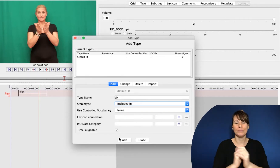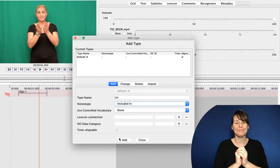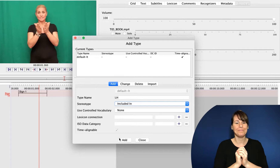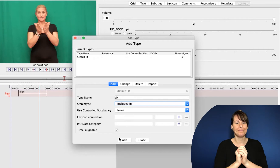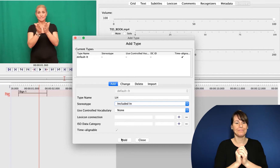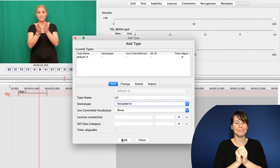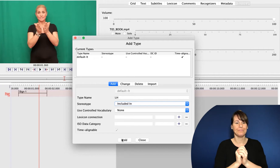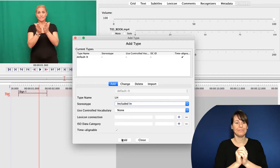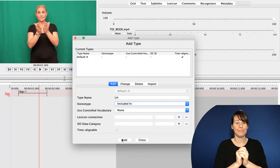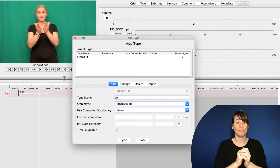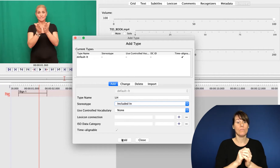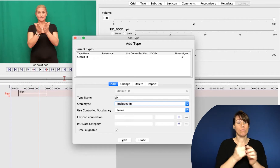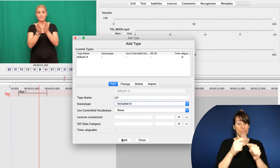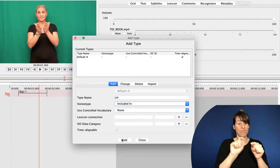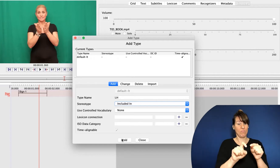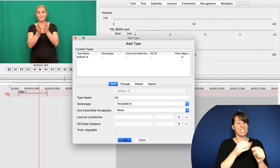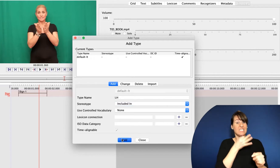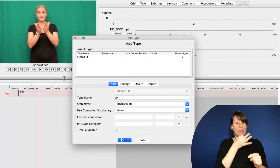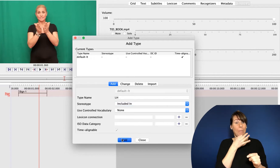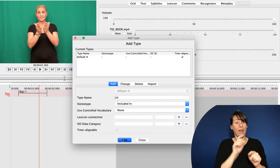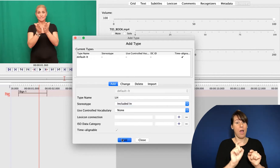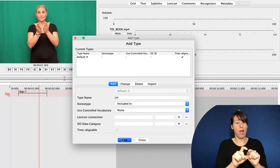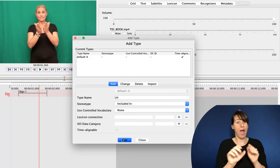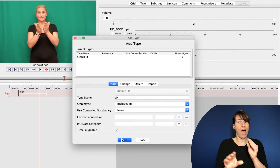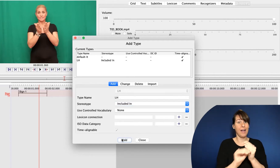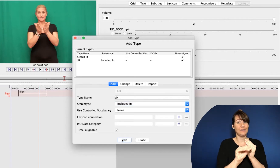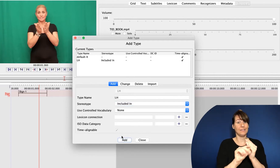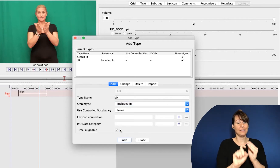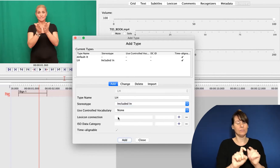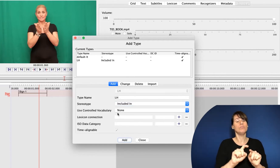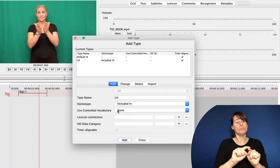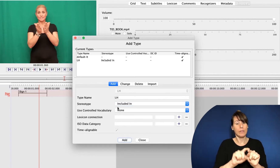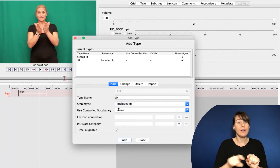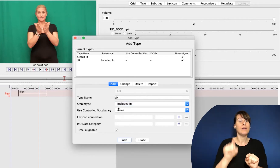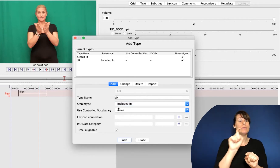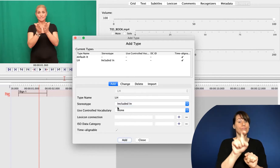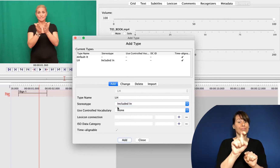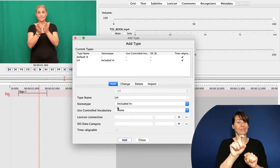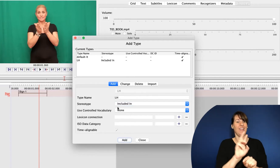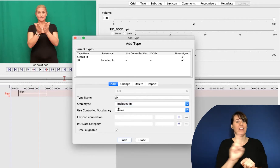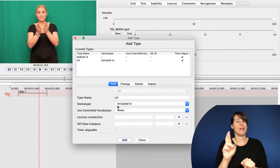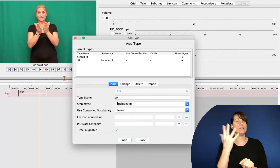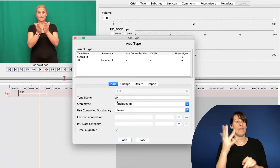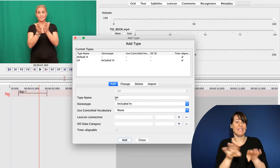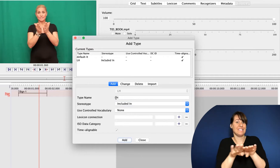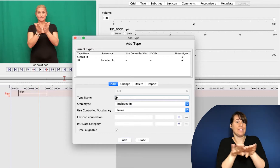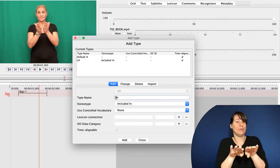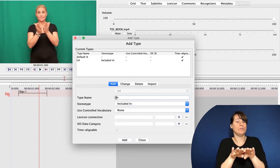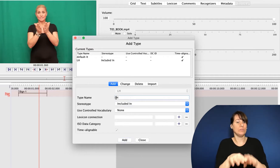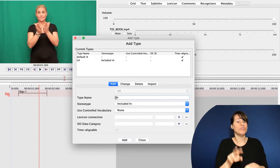Then I will simply click on "Add". Then I will do the same thing for right hand.